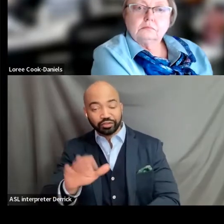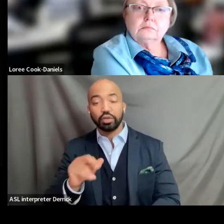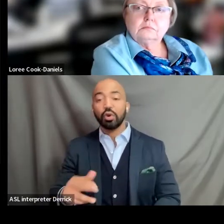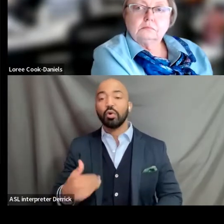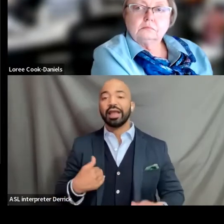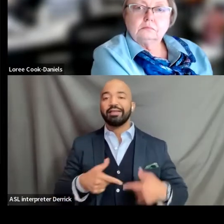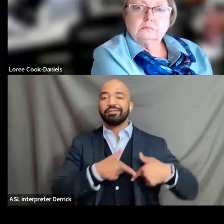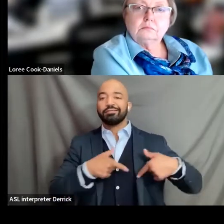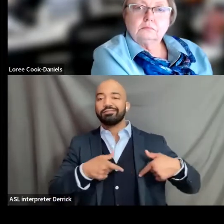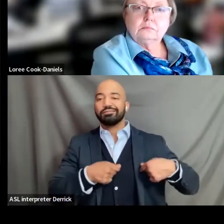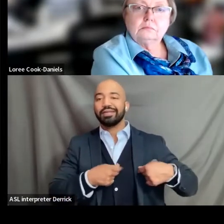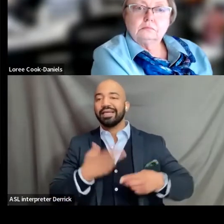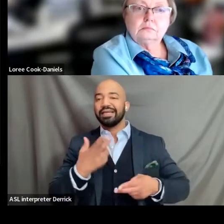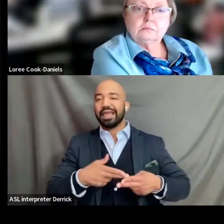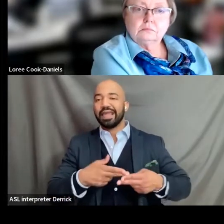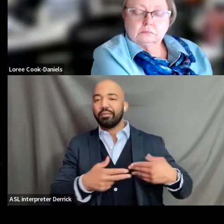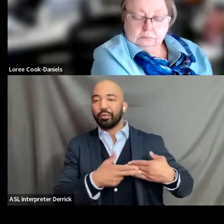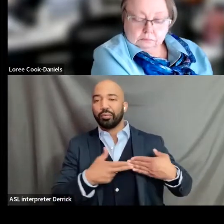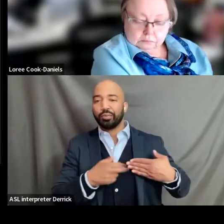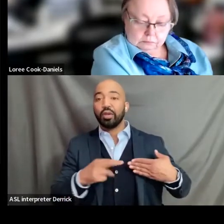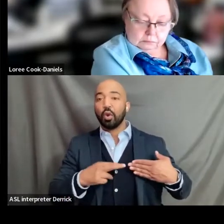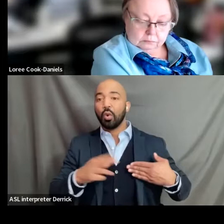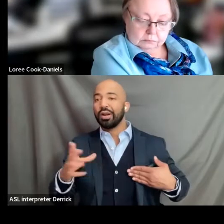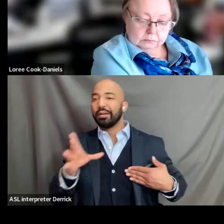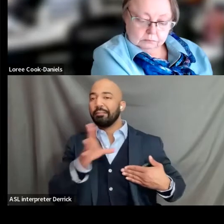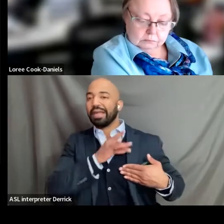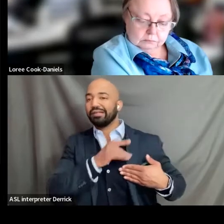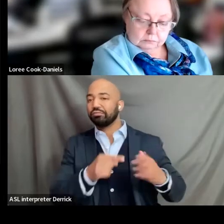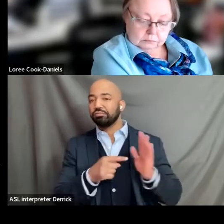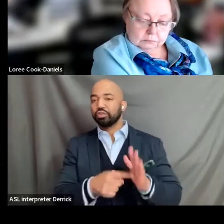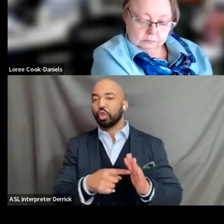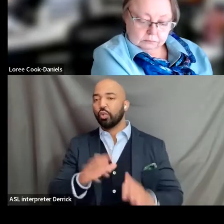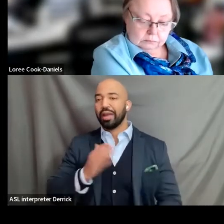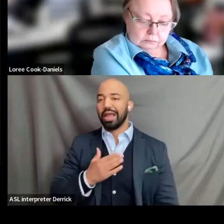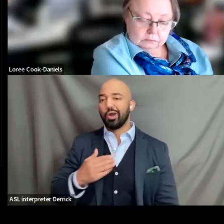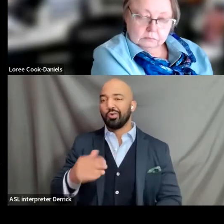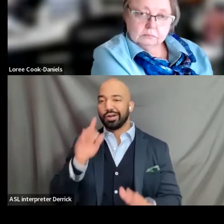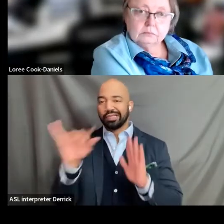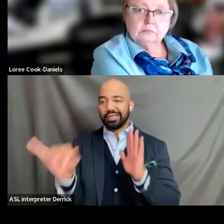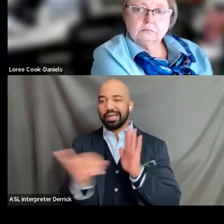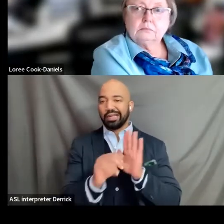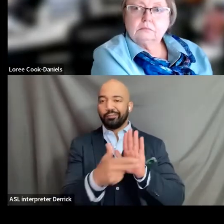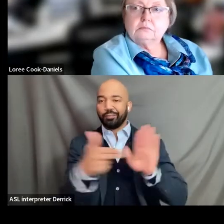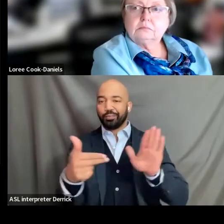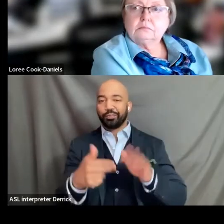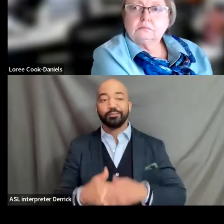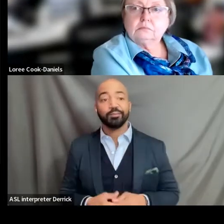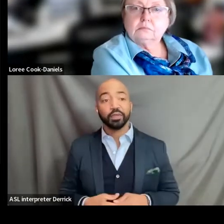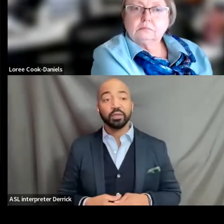or a button that shows what our pronouns are. So if you're not fluid in multiple pronouns,